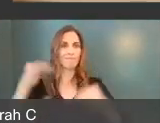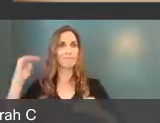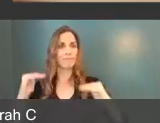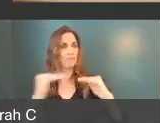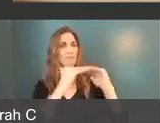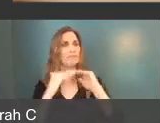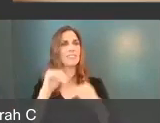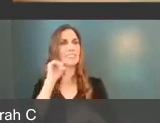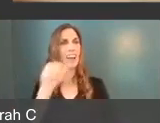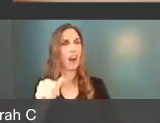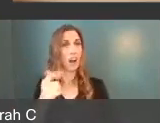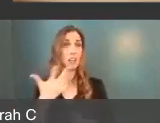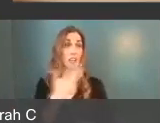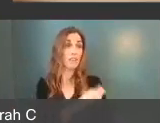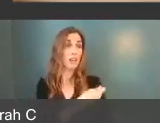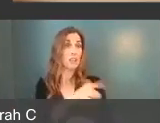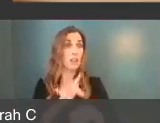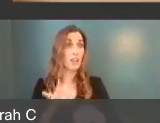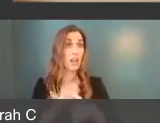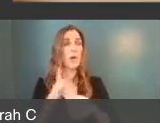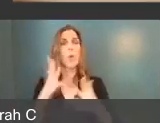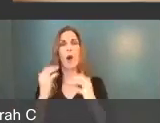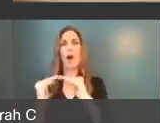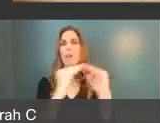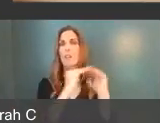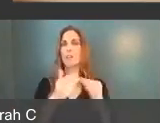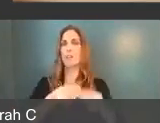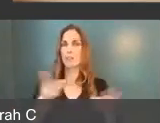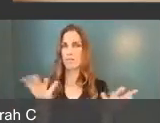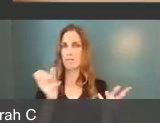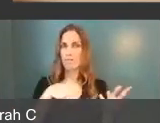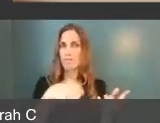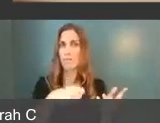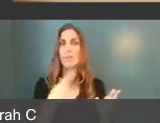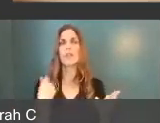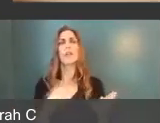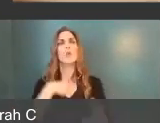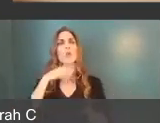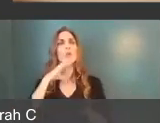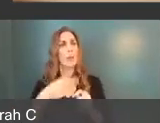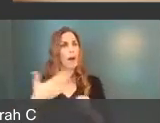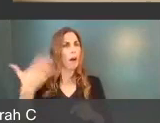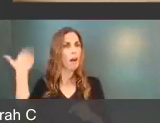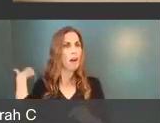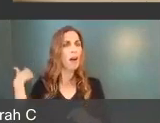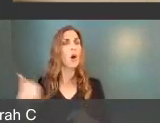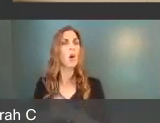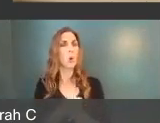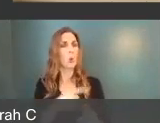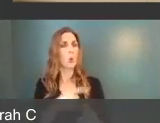in our community. And as I mentioned earlier, that we have to remember that we are a community